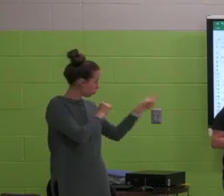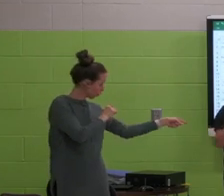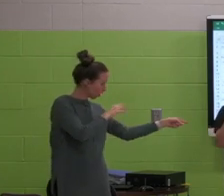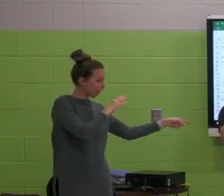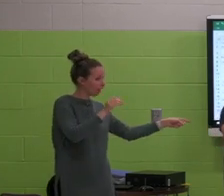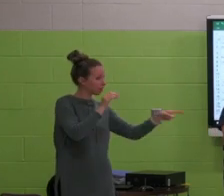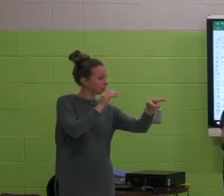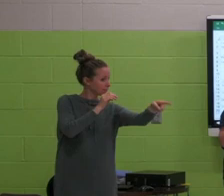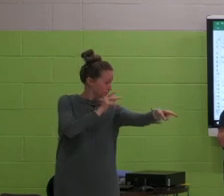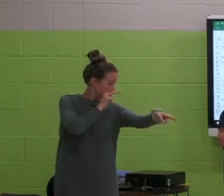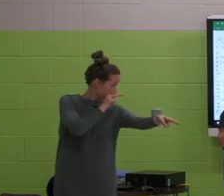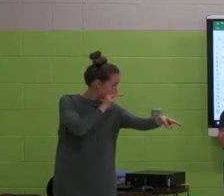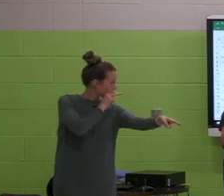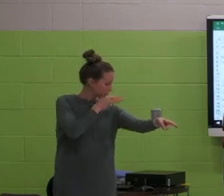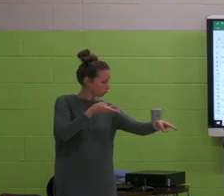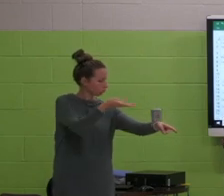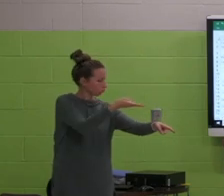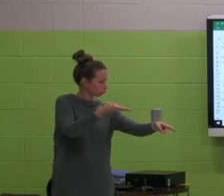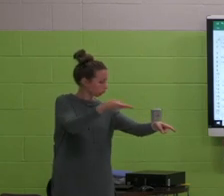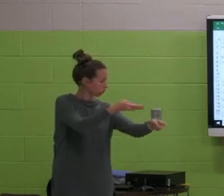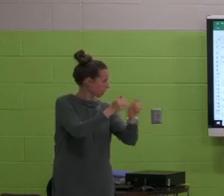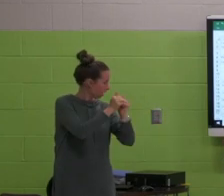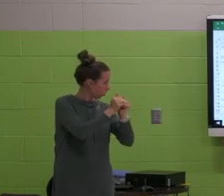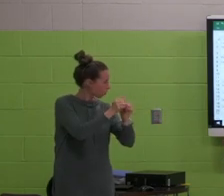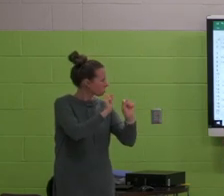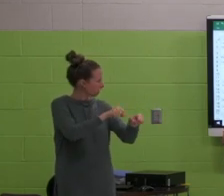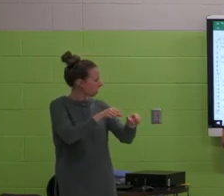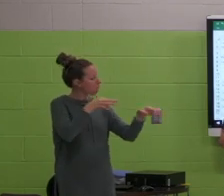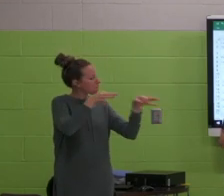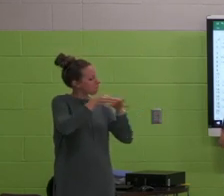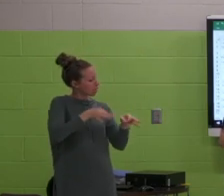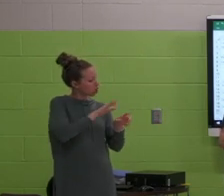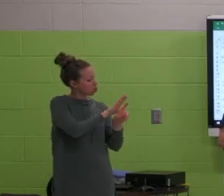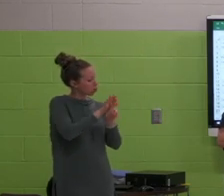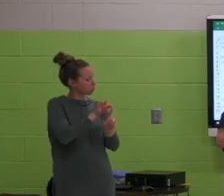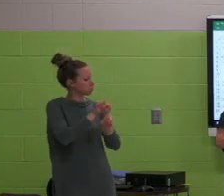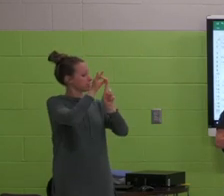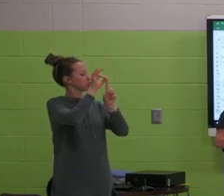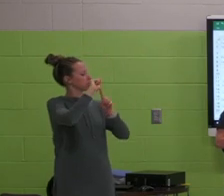name Kimmy Kimmy and then you all can kind of explain your unique situation and we can figure